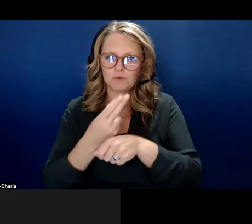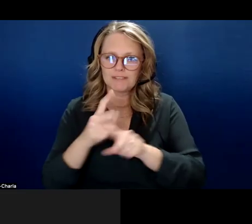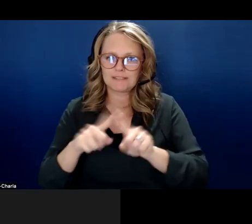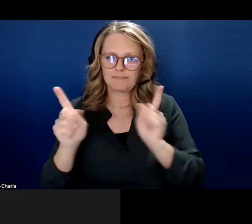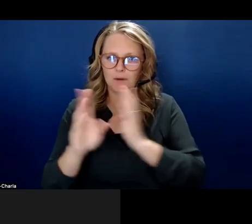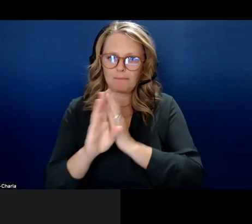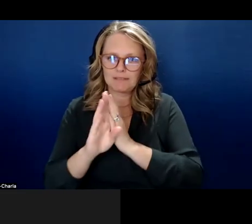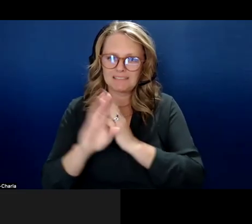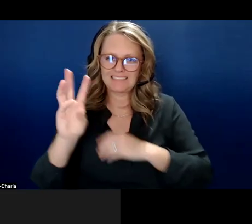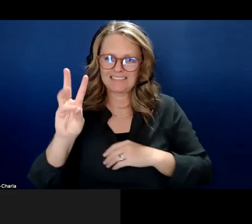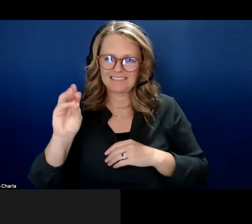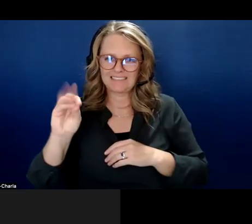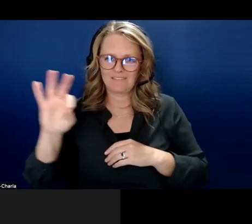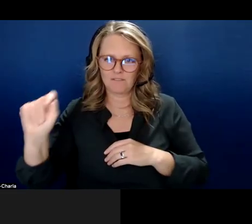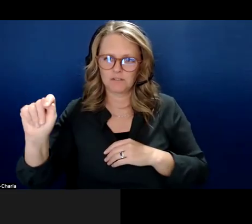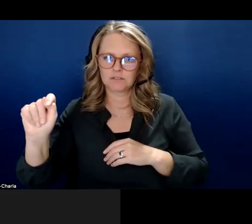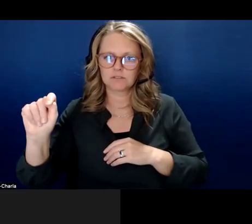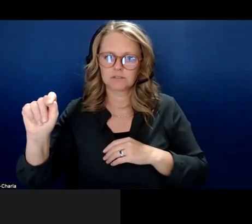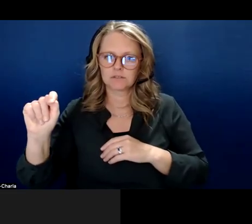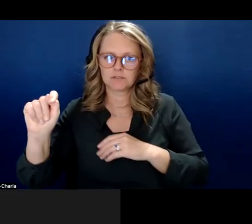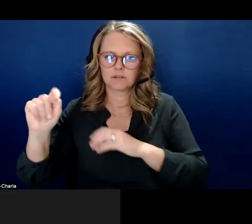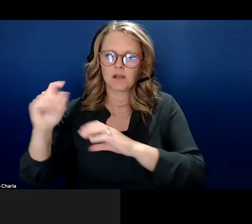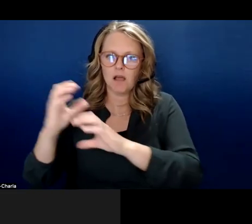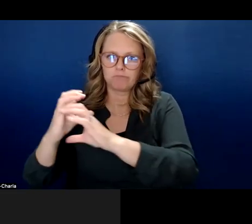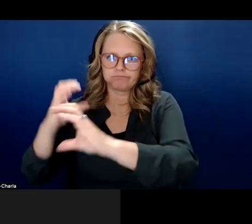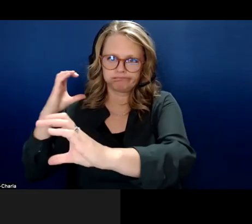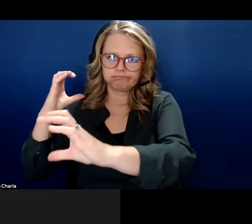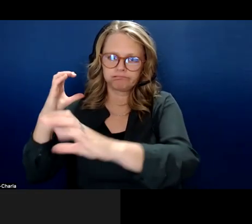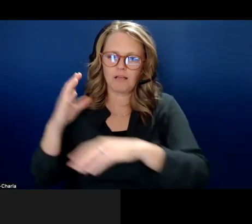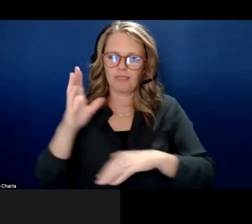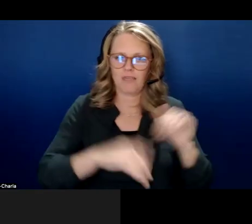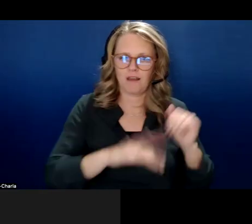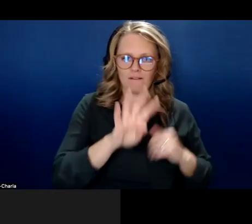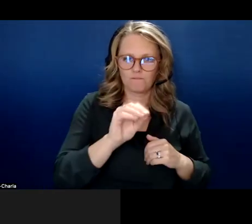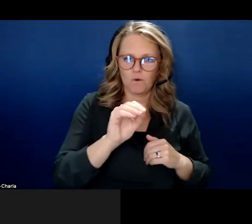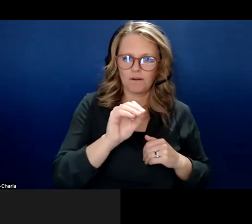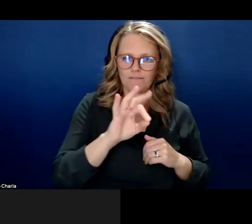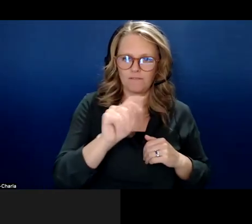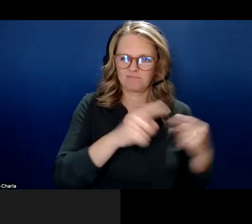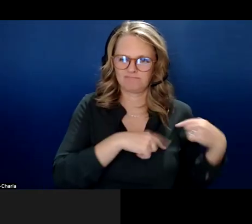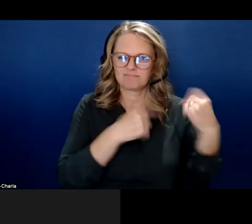versus the 40-foot local buses that sort of Federal boulevard primarily today